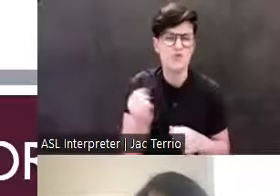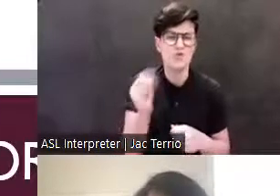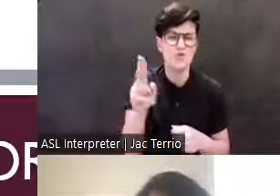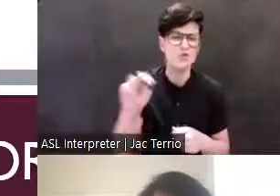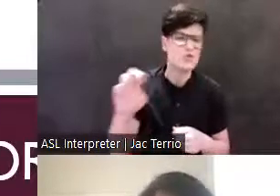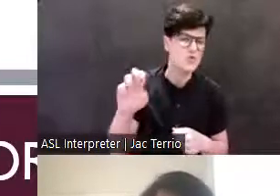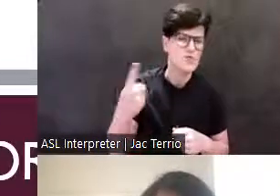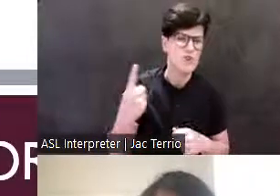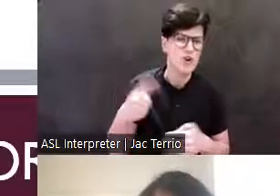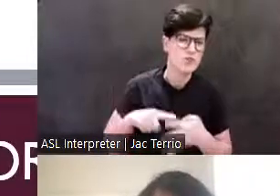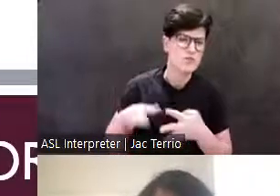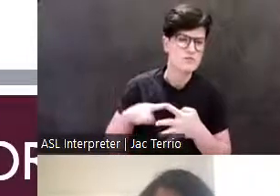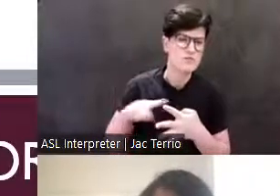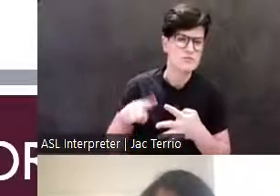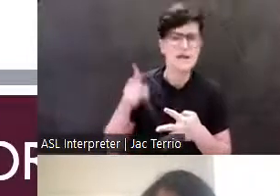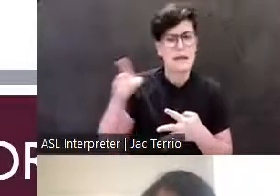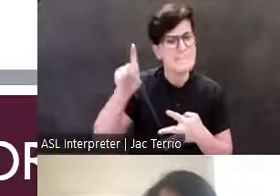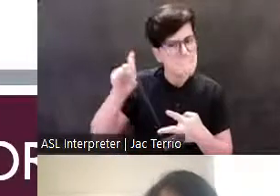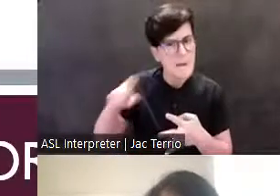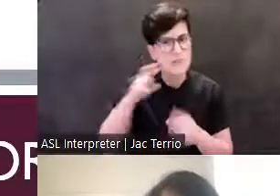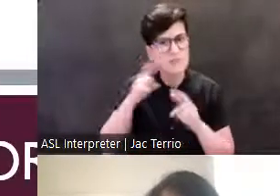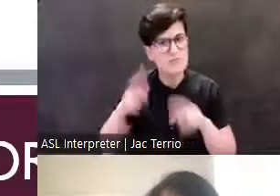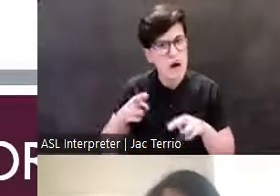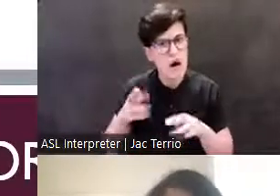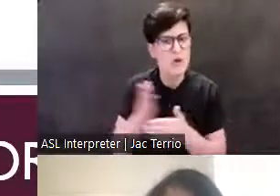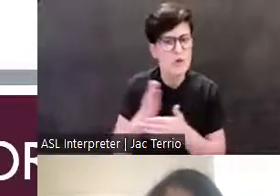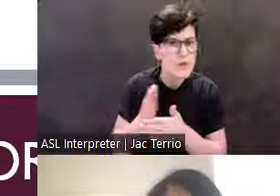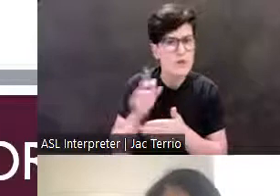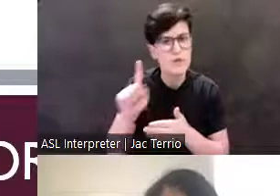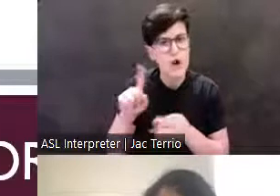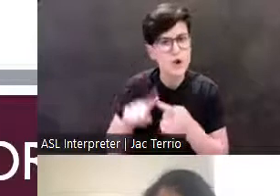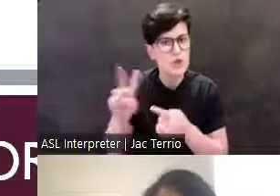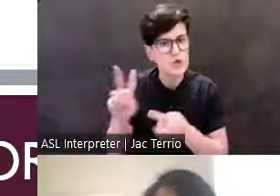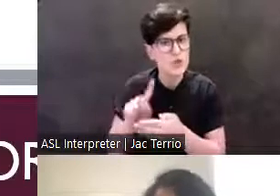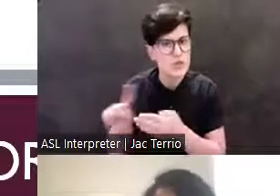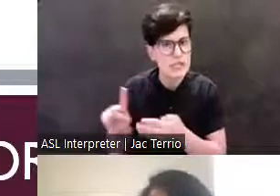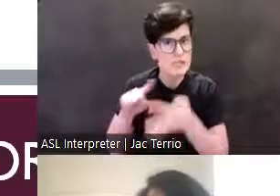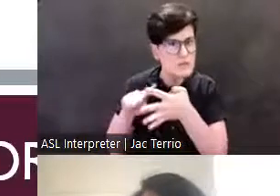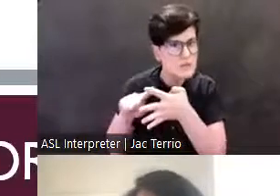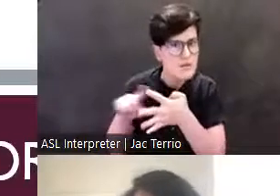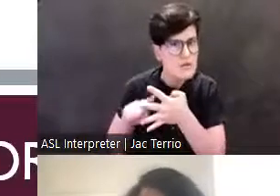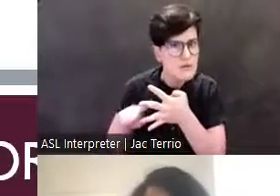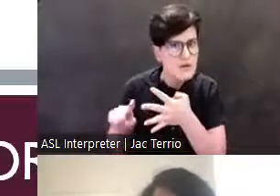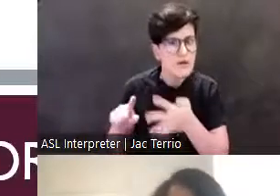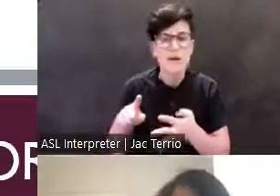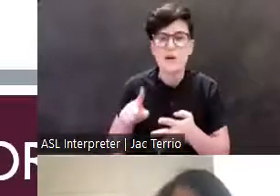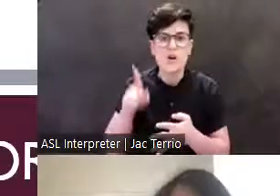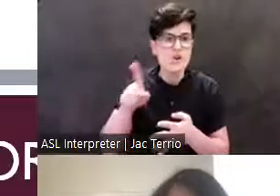get back to you within a few weeks. They shouldn't be waiting and the next time you hear from them is Christmastime. That is ridiculous.